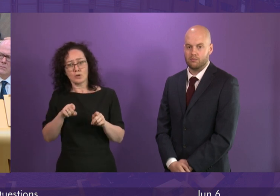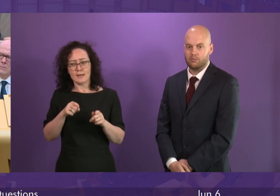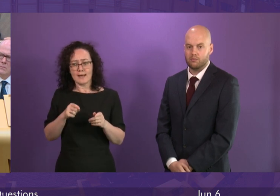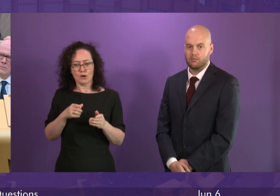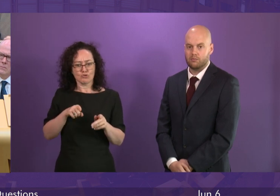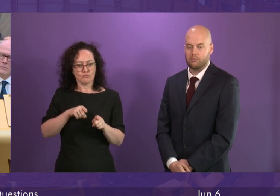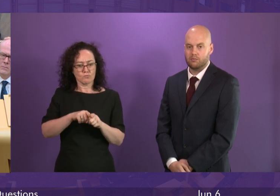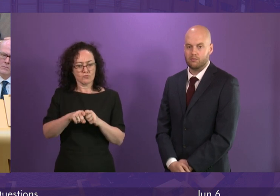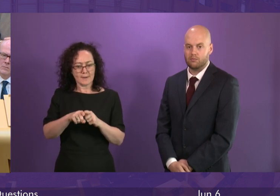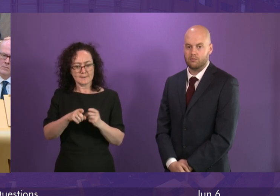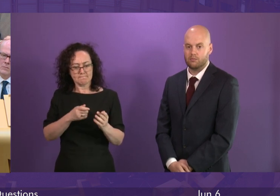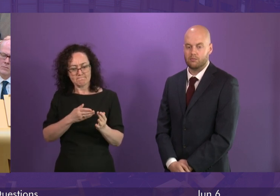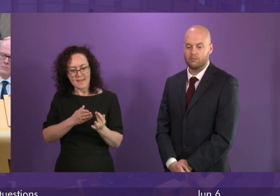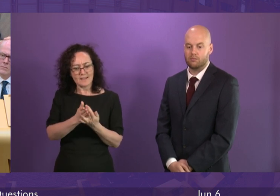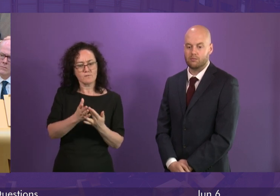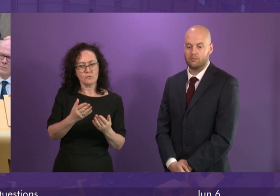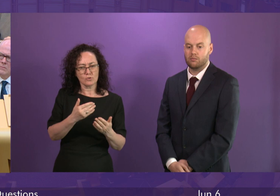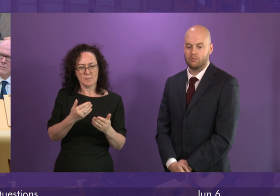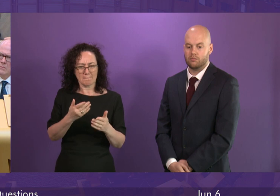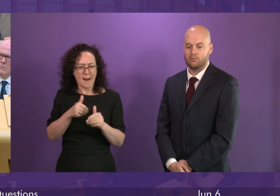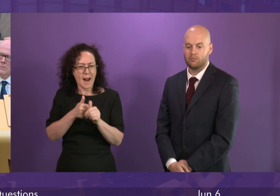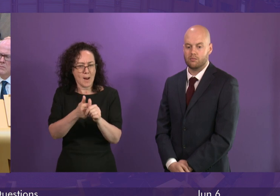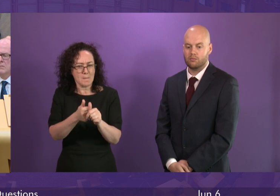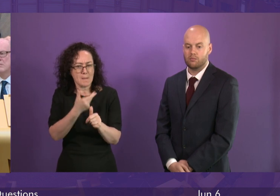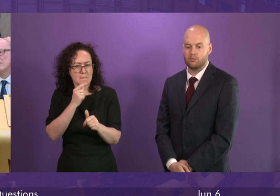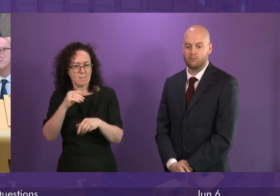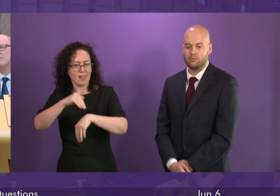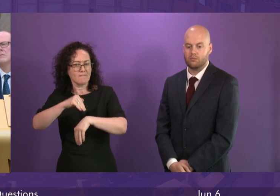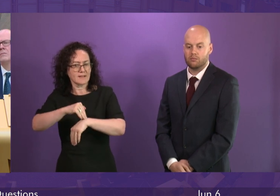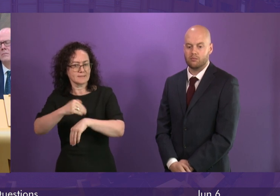issue, some of which I will set out. The interventions include: the implementation of free